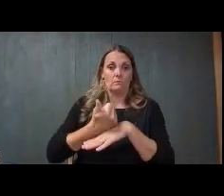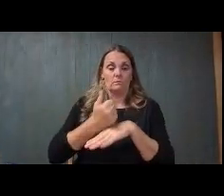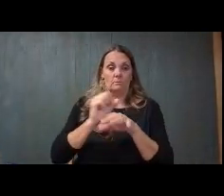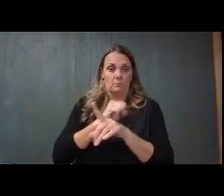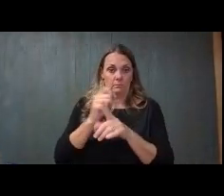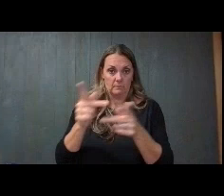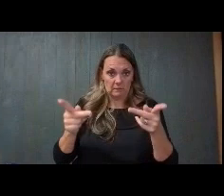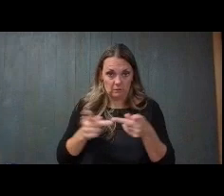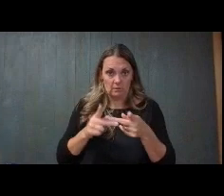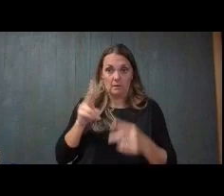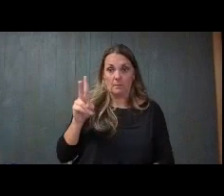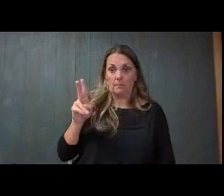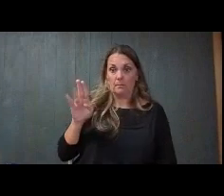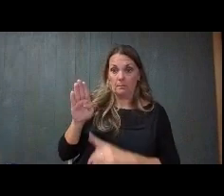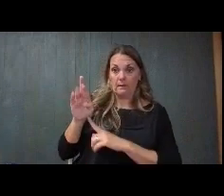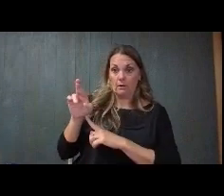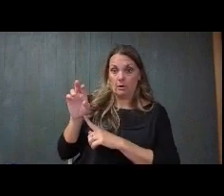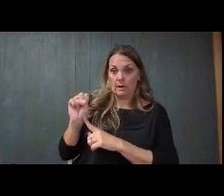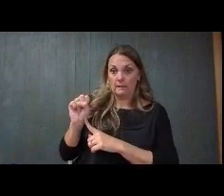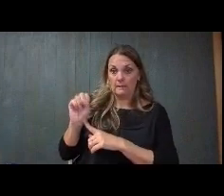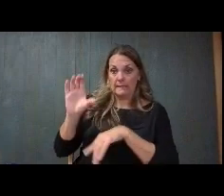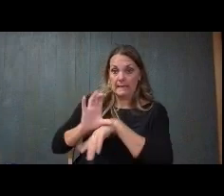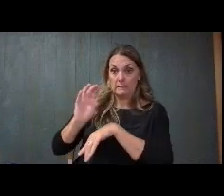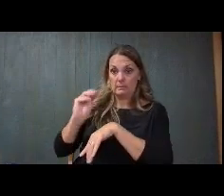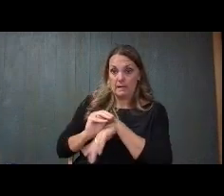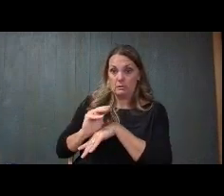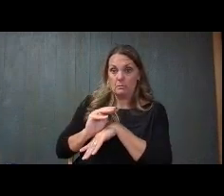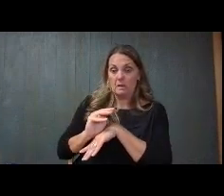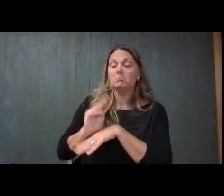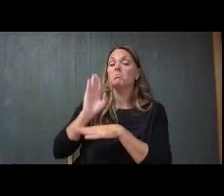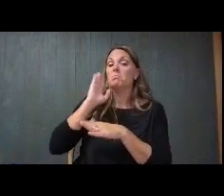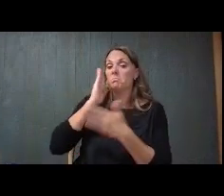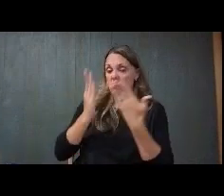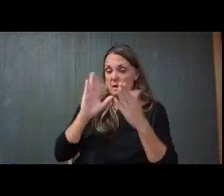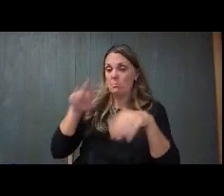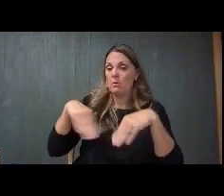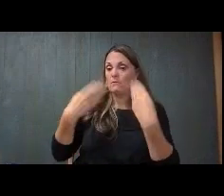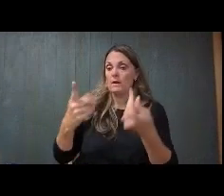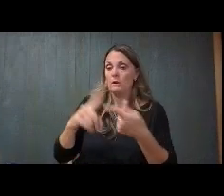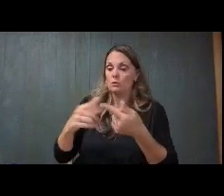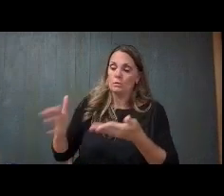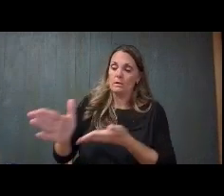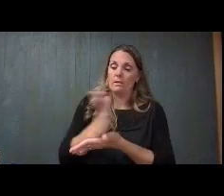various case management system data may be provided to support the collection and review of data